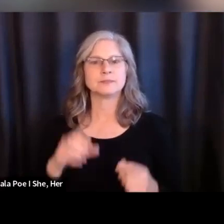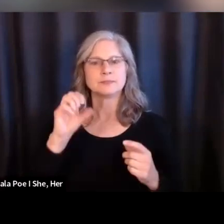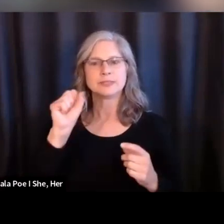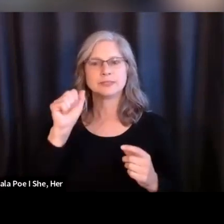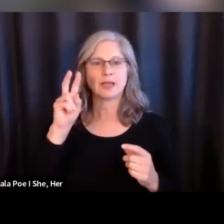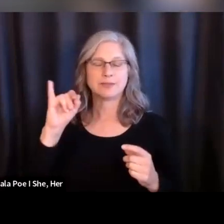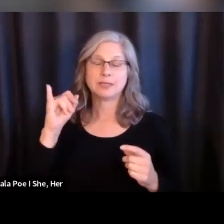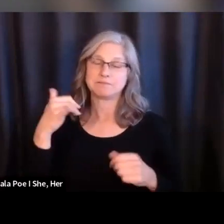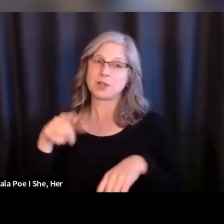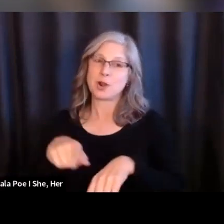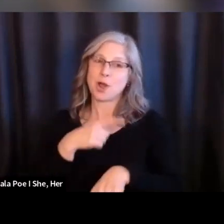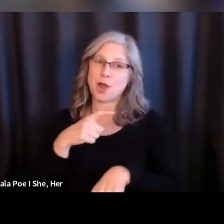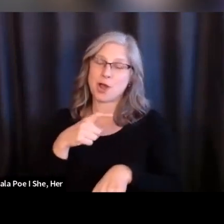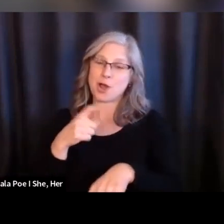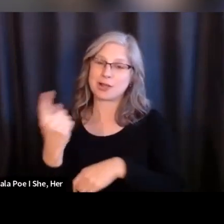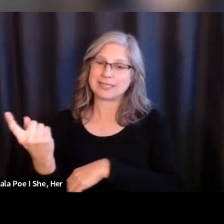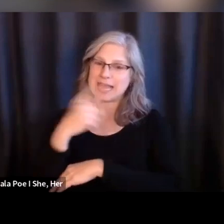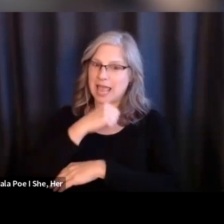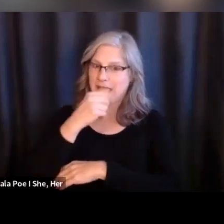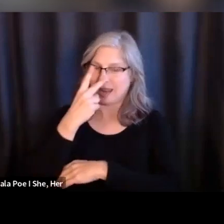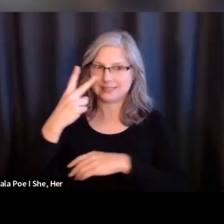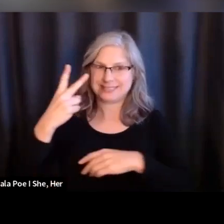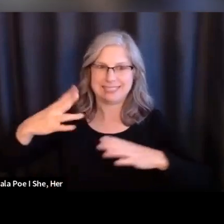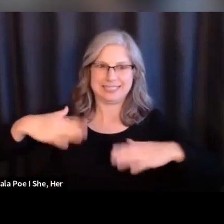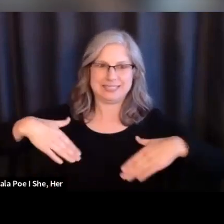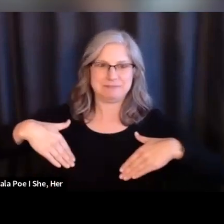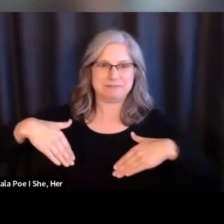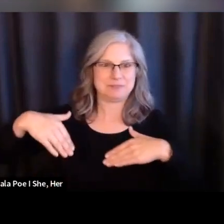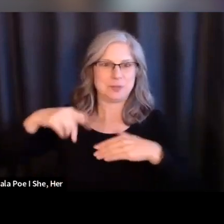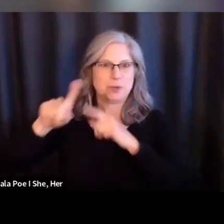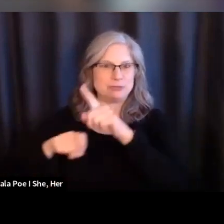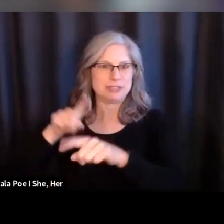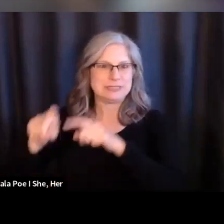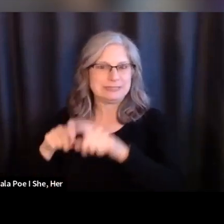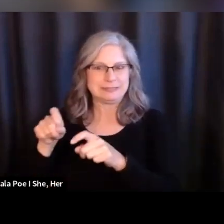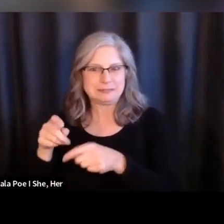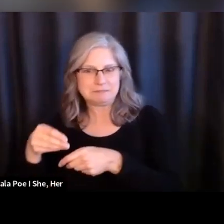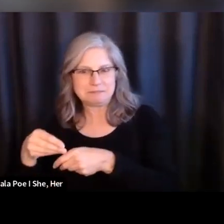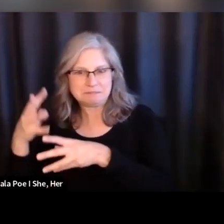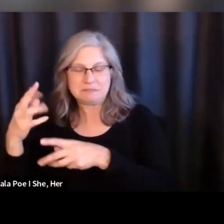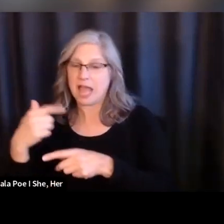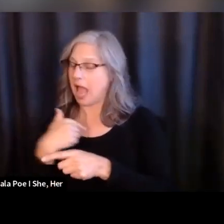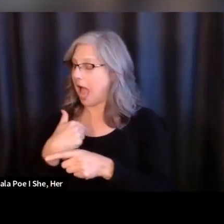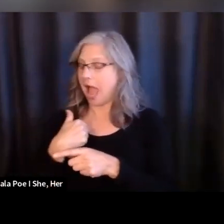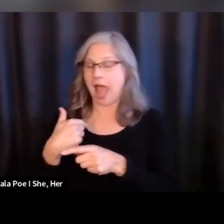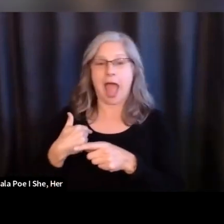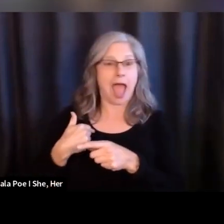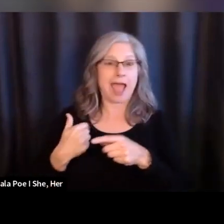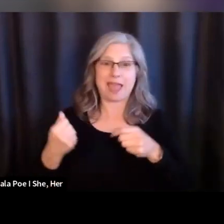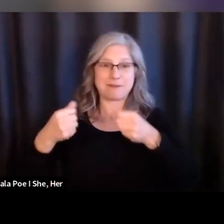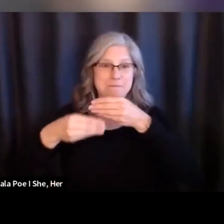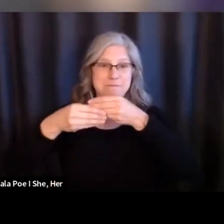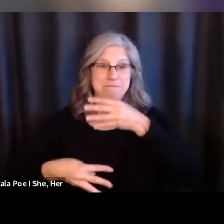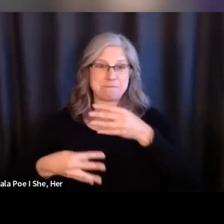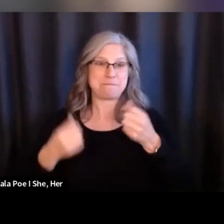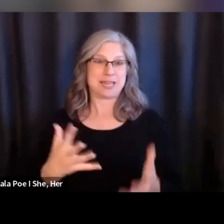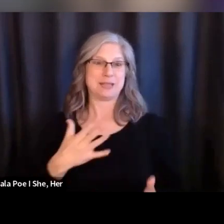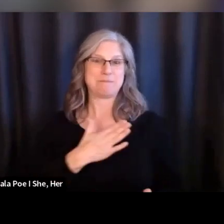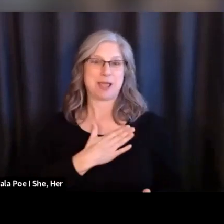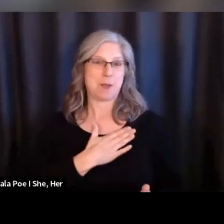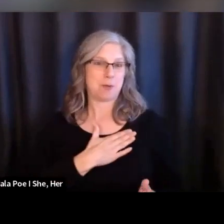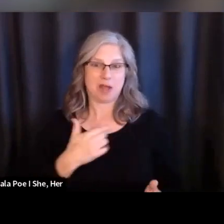I'm not seeing any questions yet in the Q & A. But I have many, many questions of my own so I can ask another.